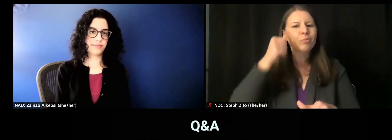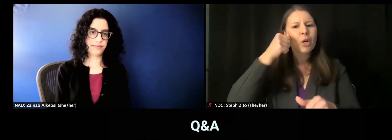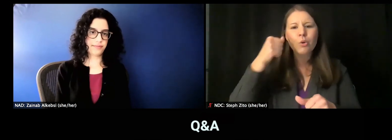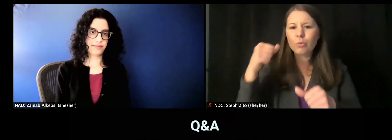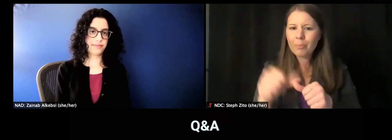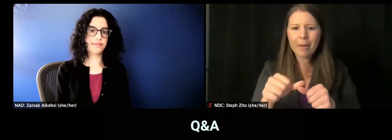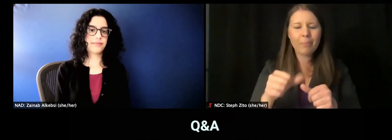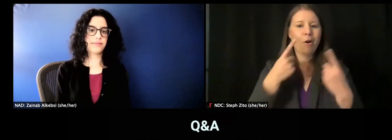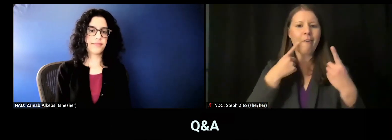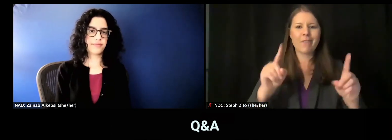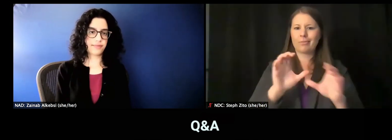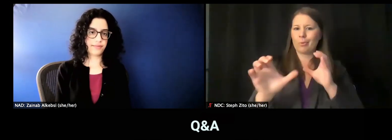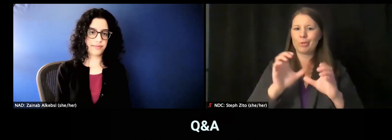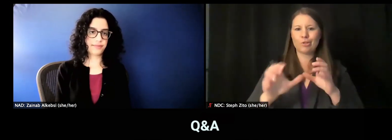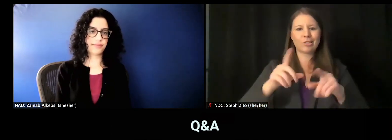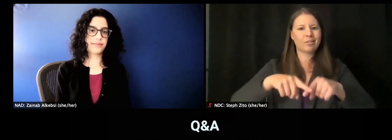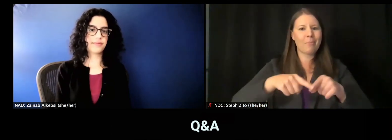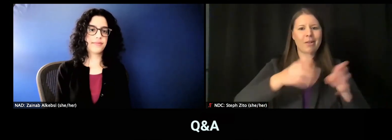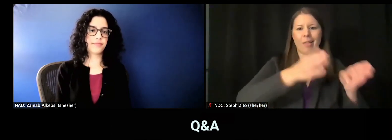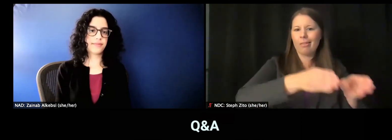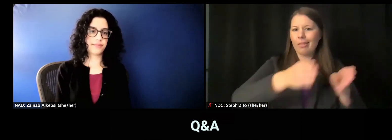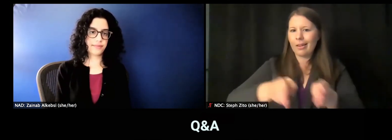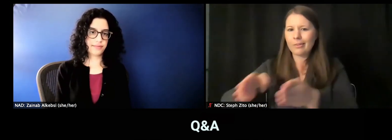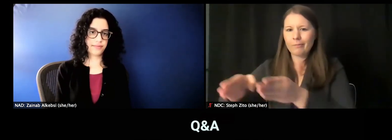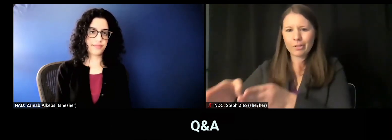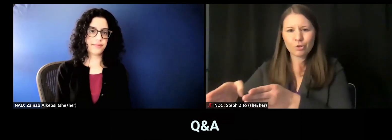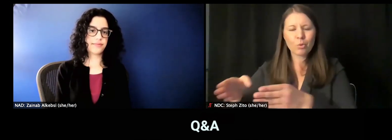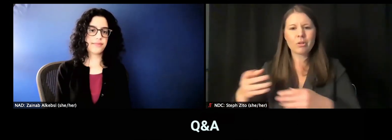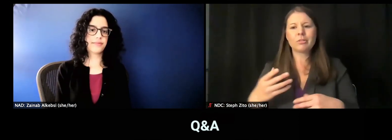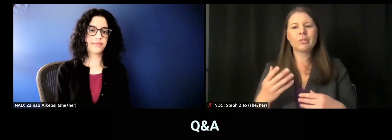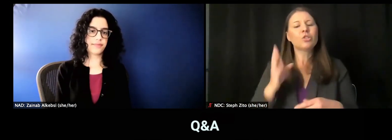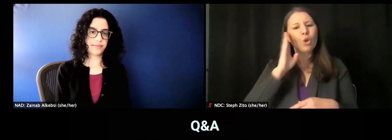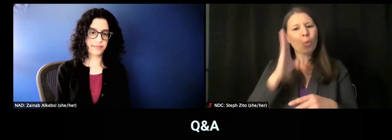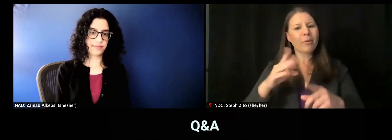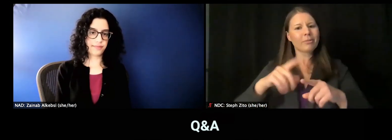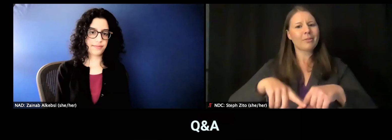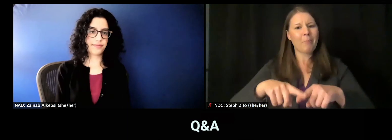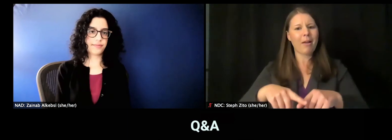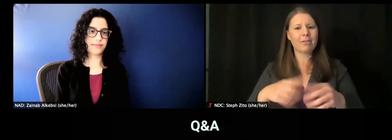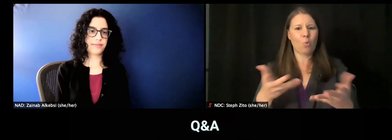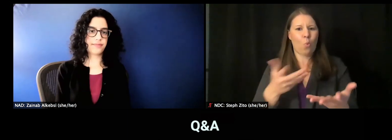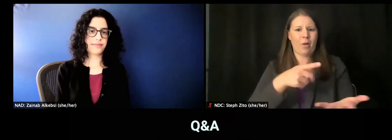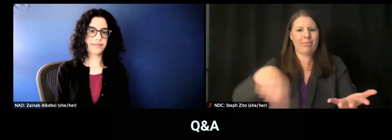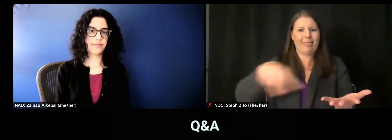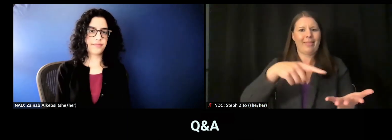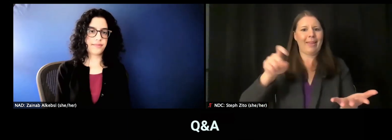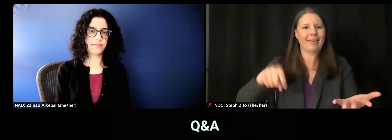interpretserring as well CART. Effective communication depends on each individual